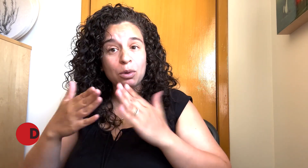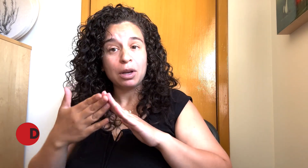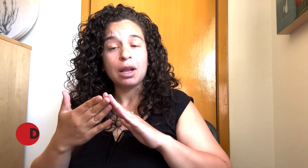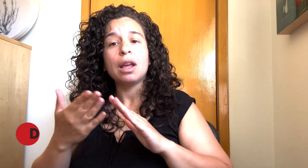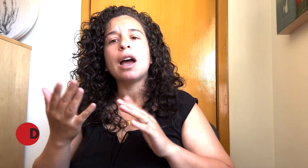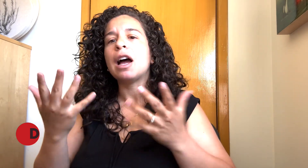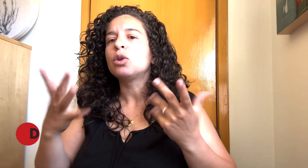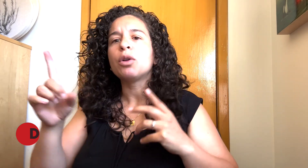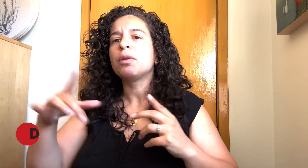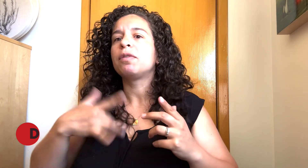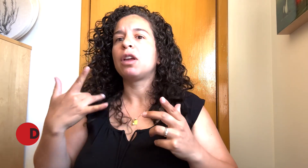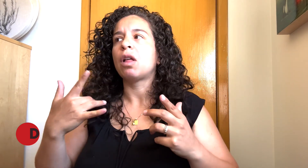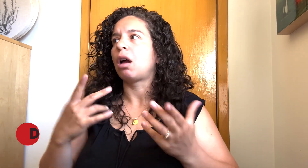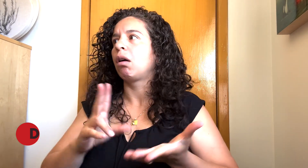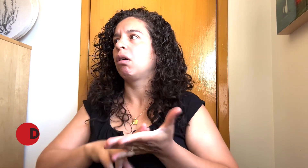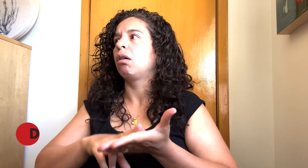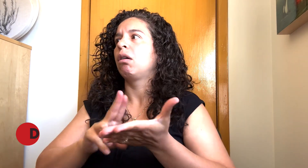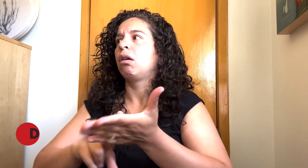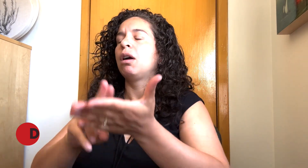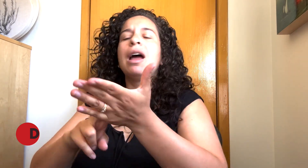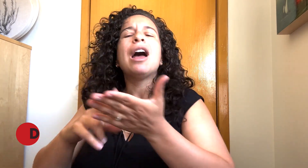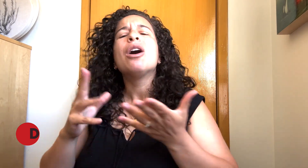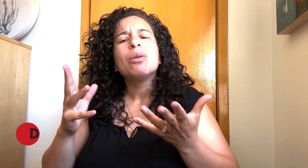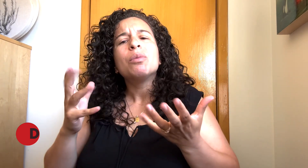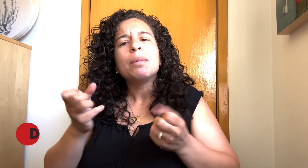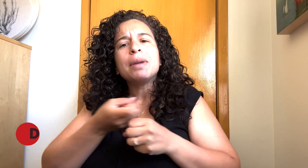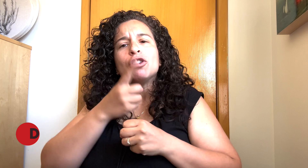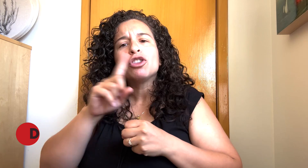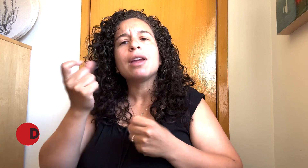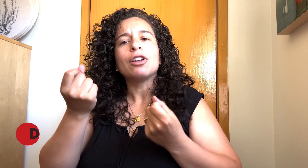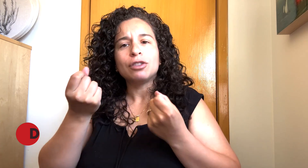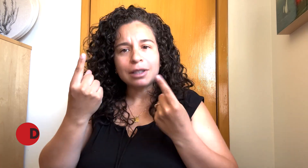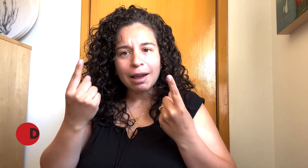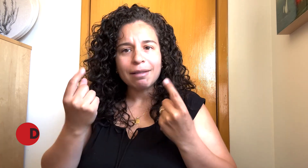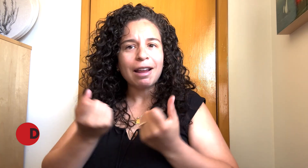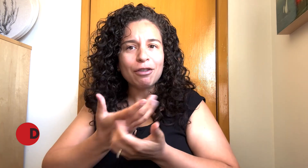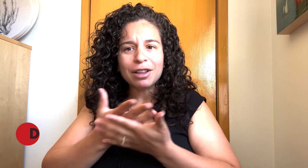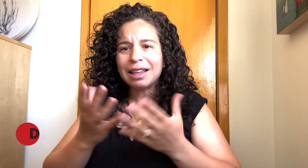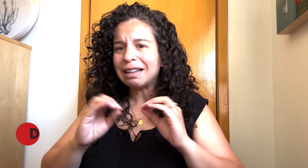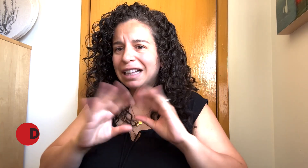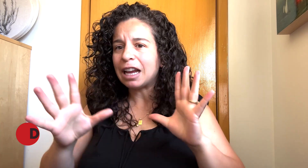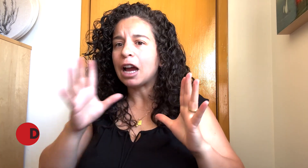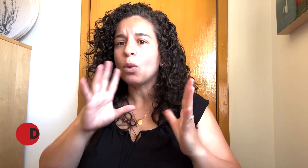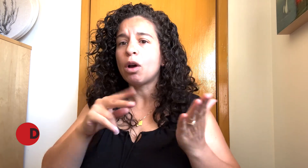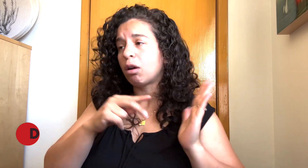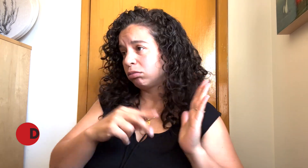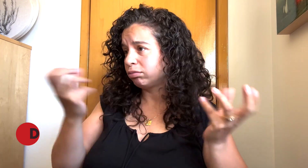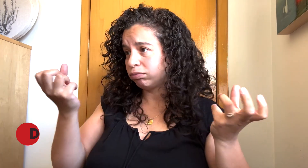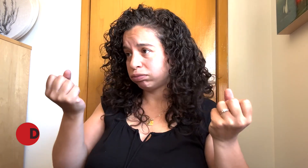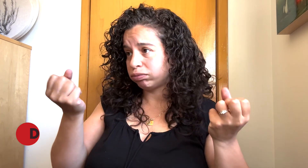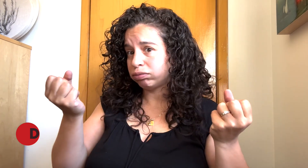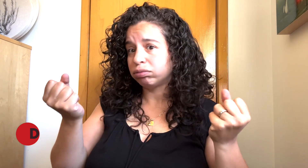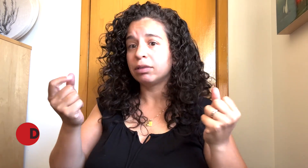for the Deaf community I don’t want them to feel rushed into signing documents away without fully understanding.